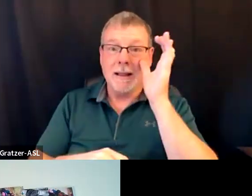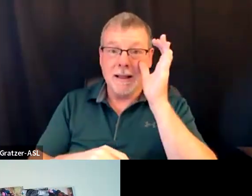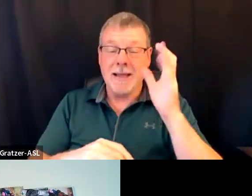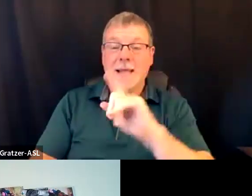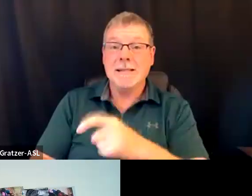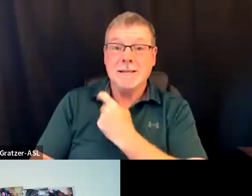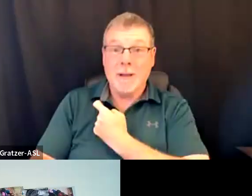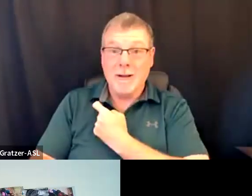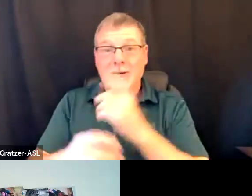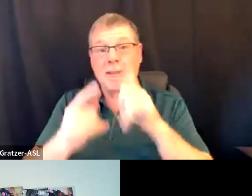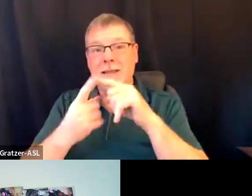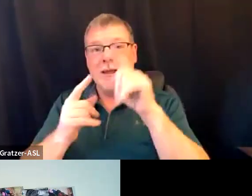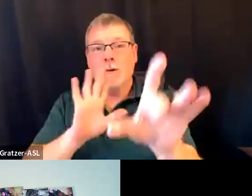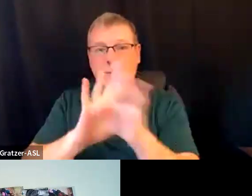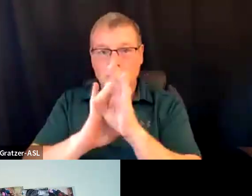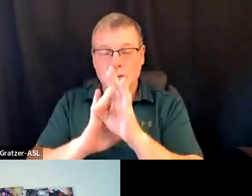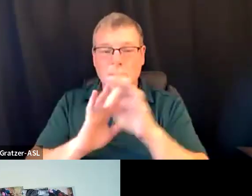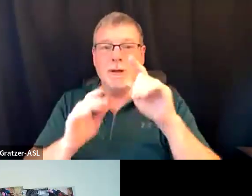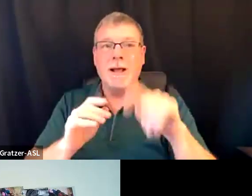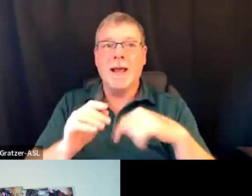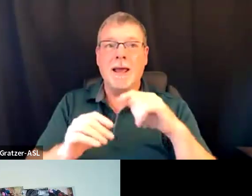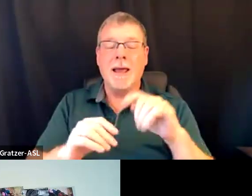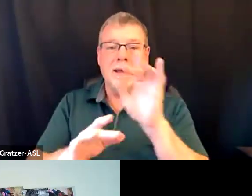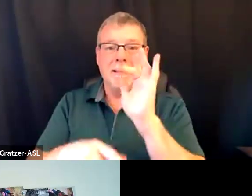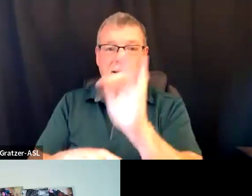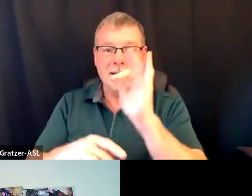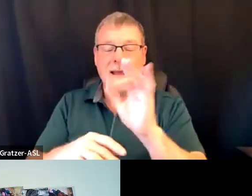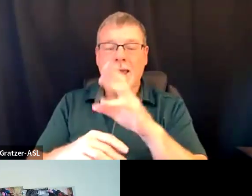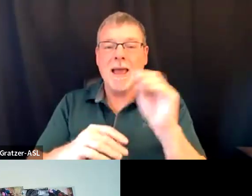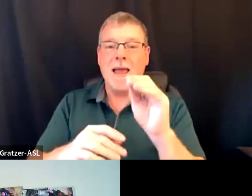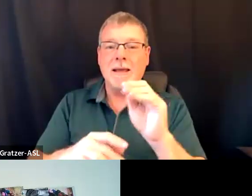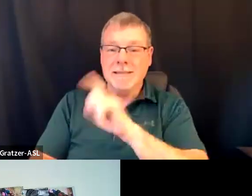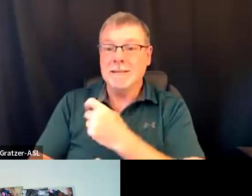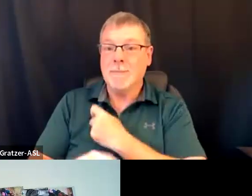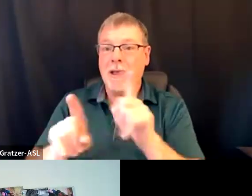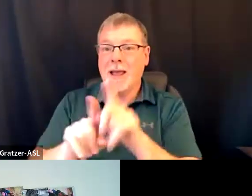you can choose the interpretation icon and select Spanish as your audio.